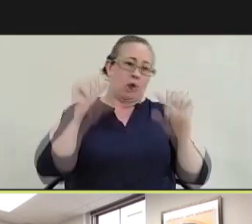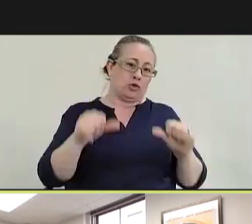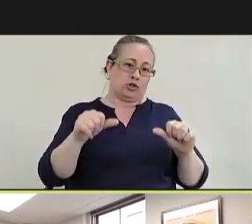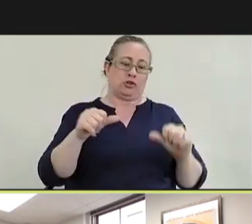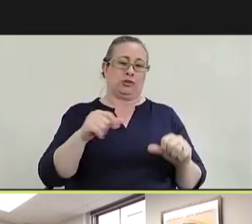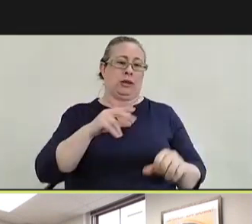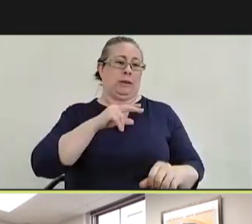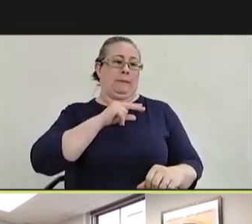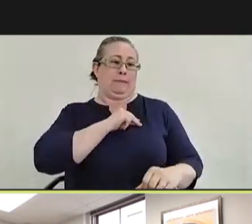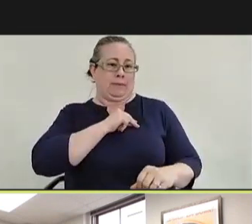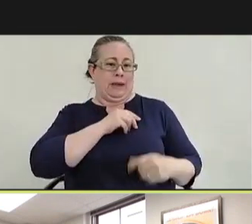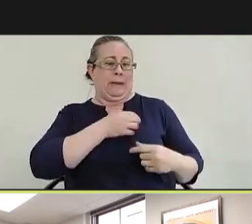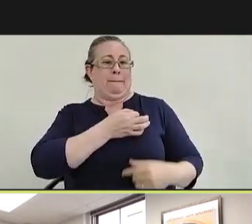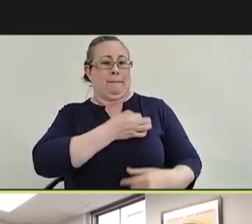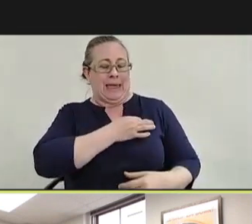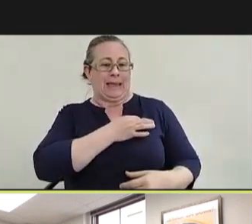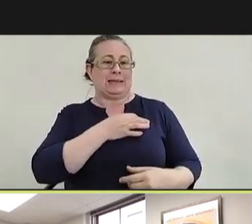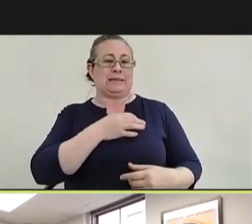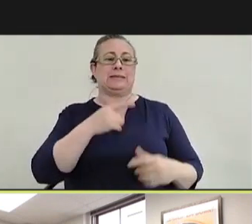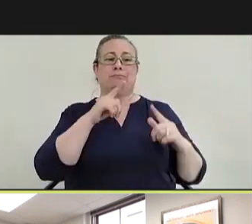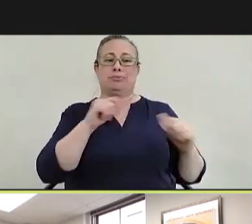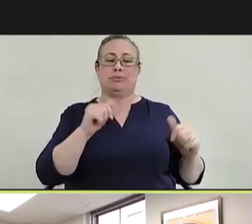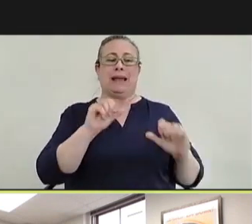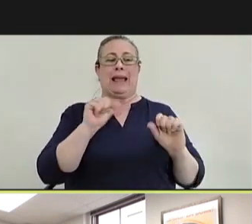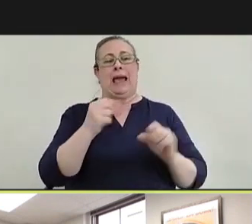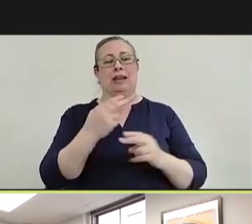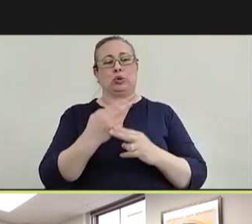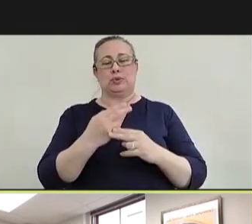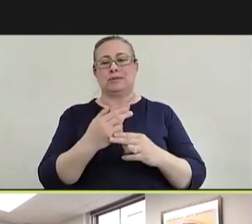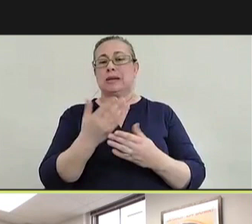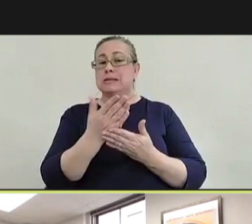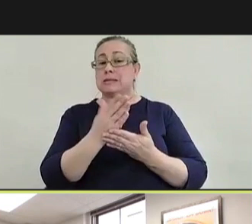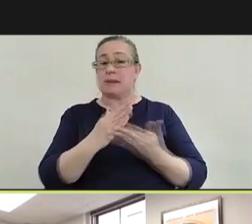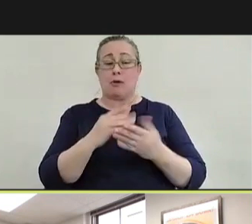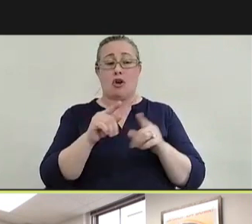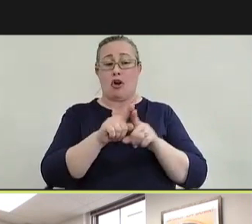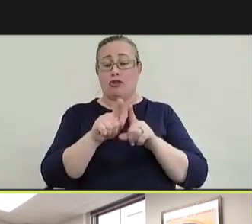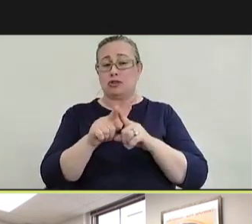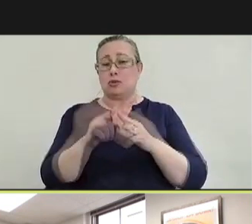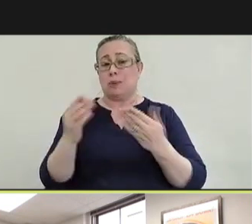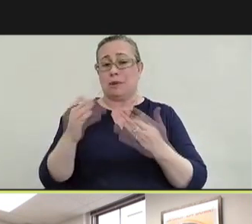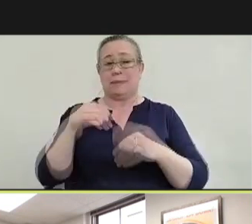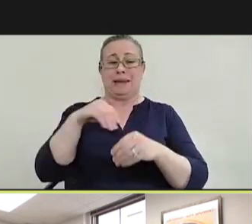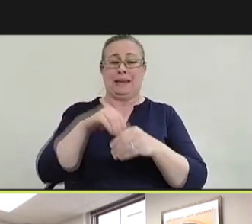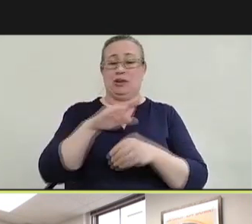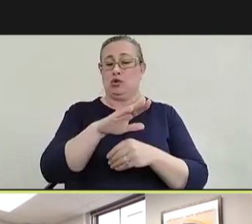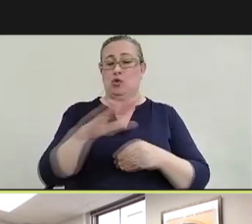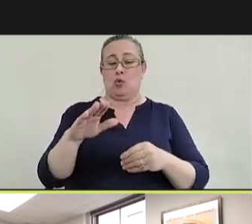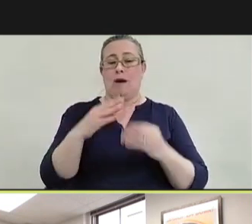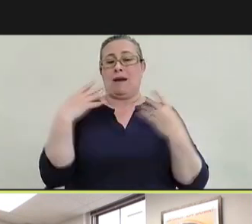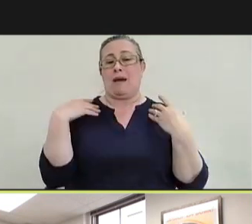and other things that we can use. Some of those are probably also in your own healthcare systems.